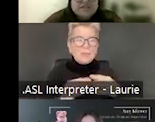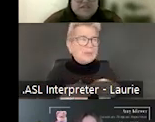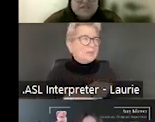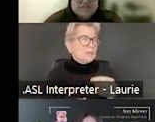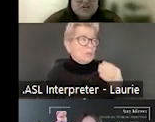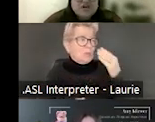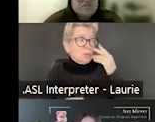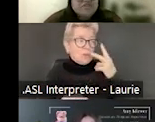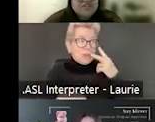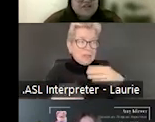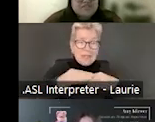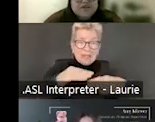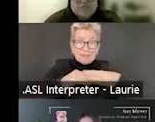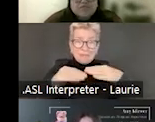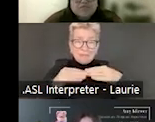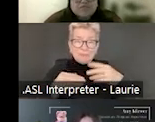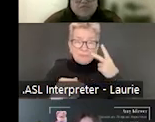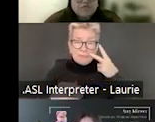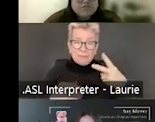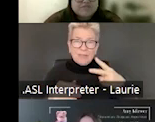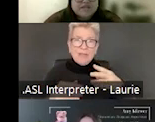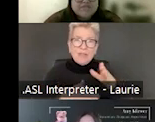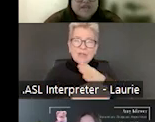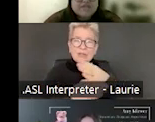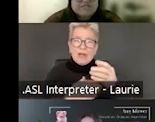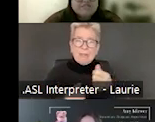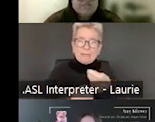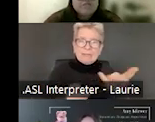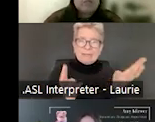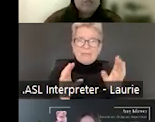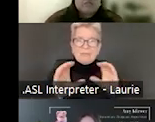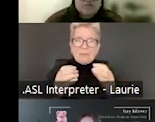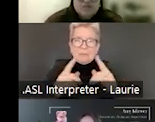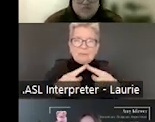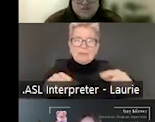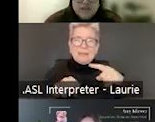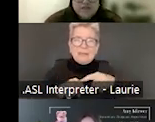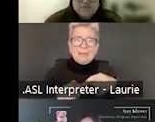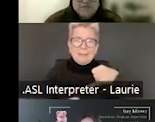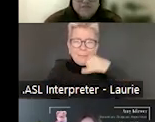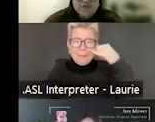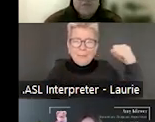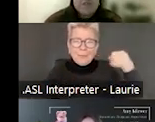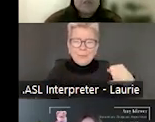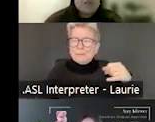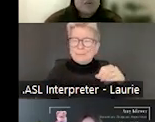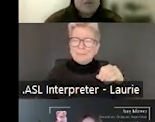these lands often shared by multiple groups and that the borders overlap; and we ask our